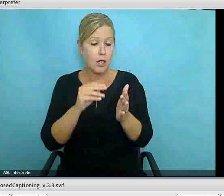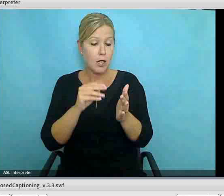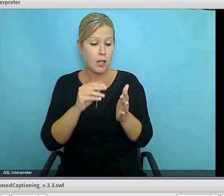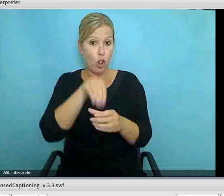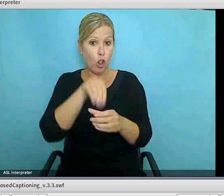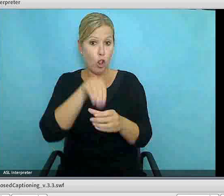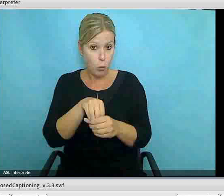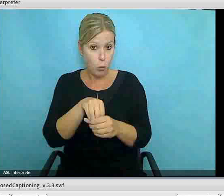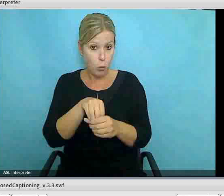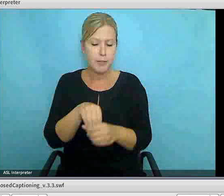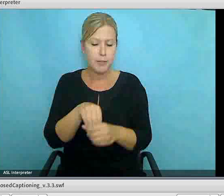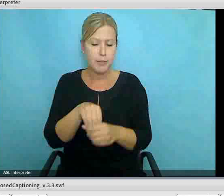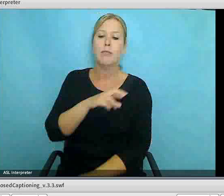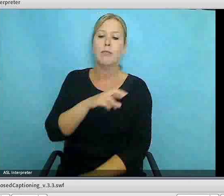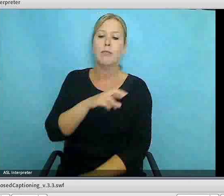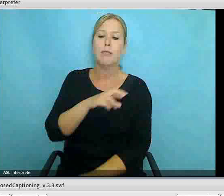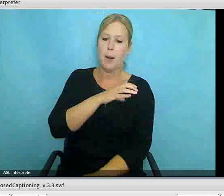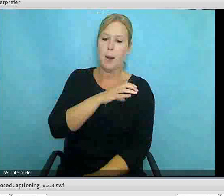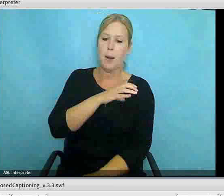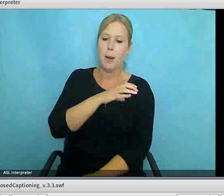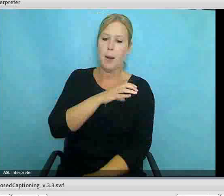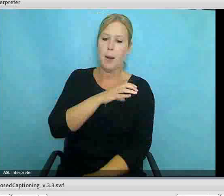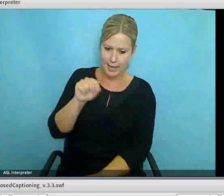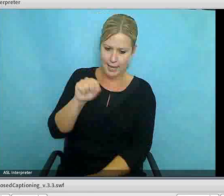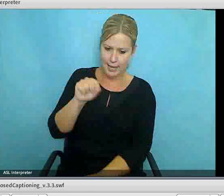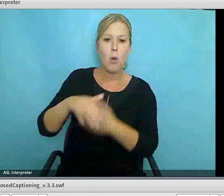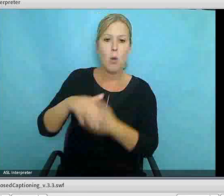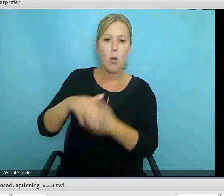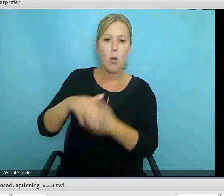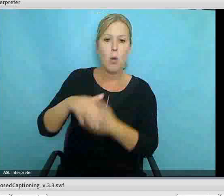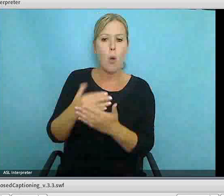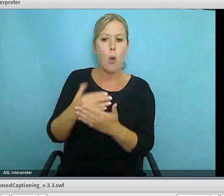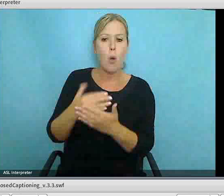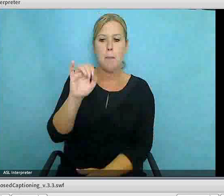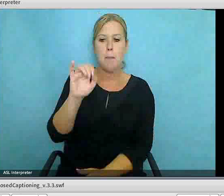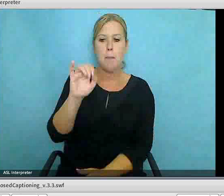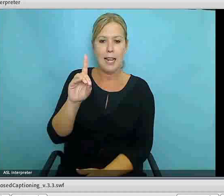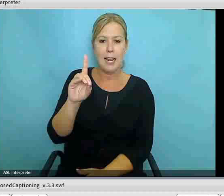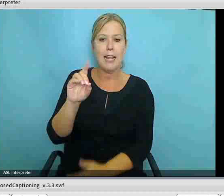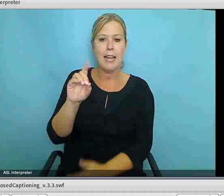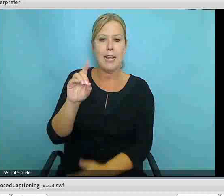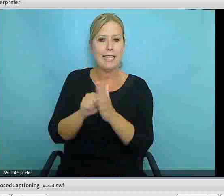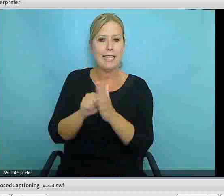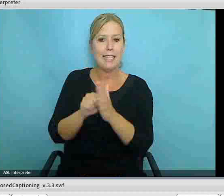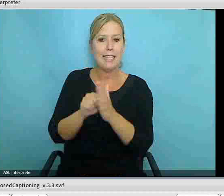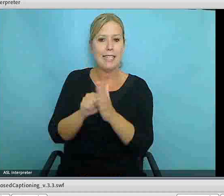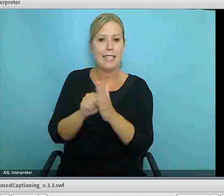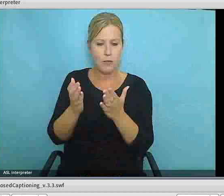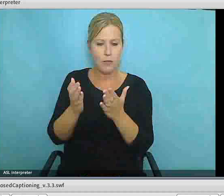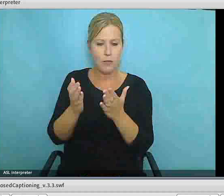So folks who are in nursing facilities who are dually eligible and meet the other eligibility